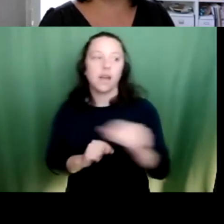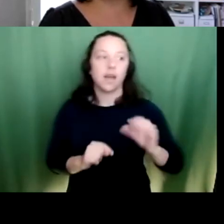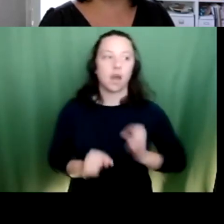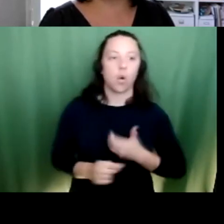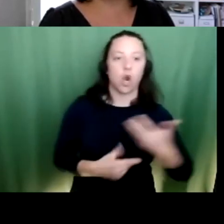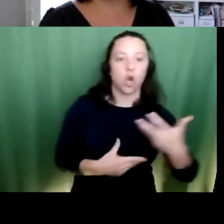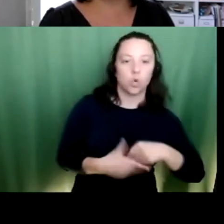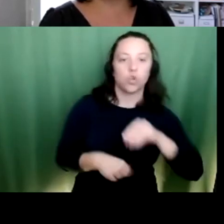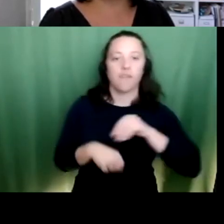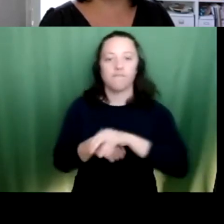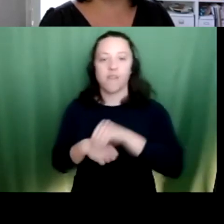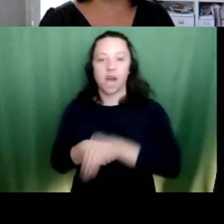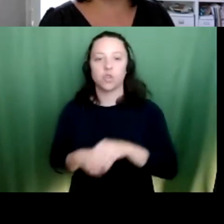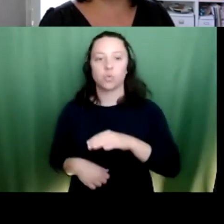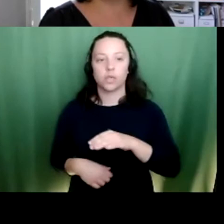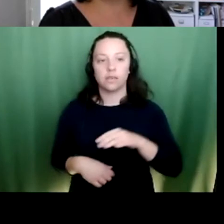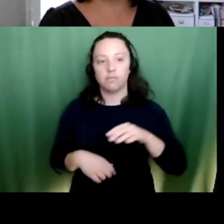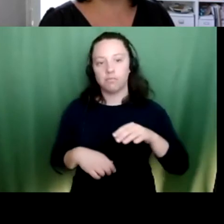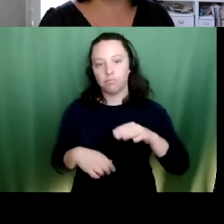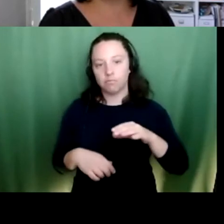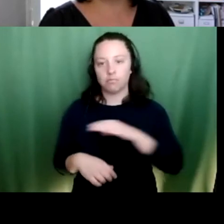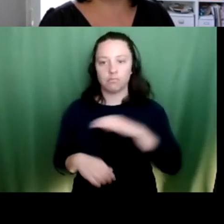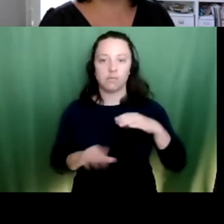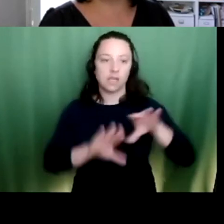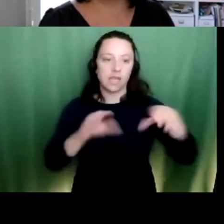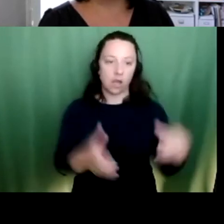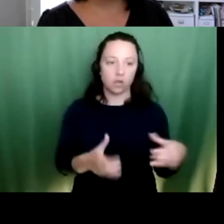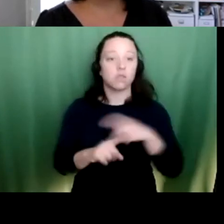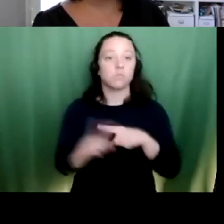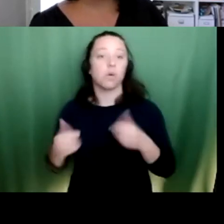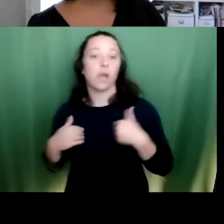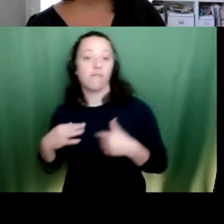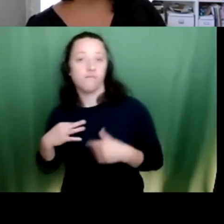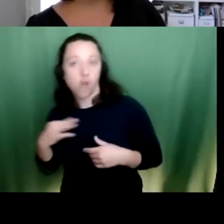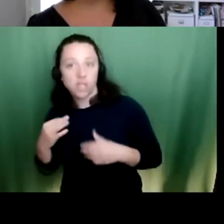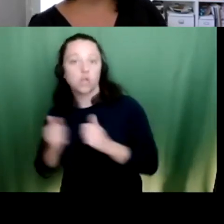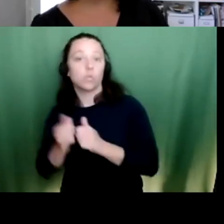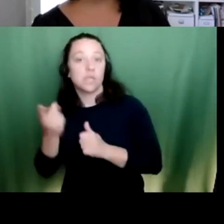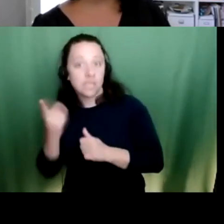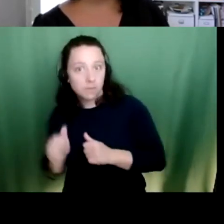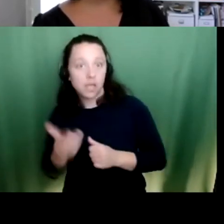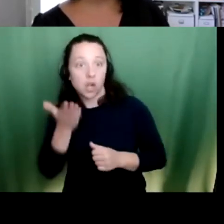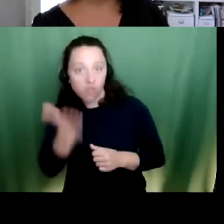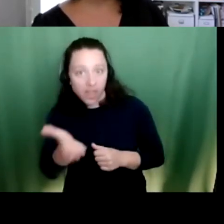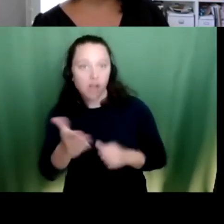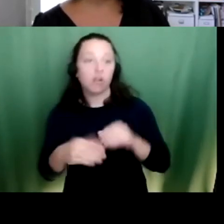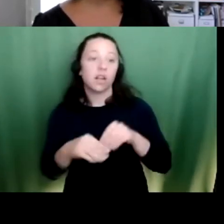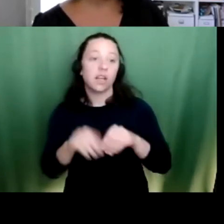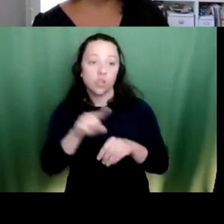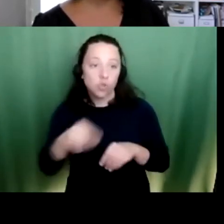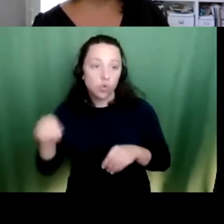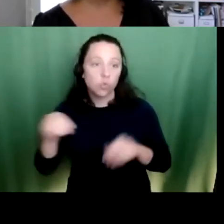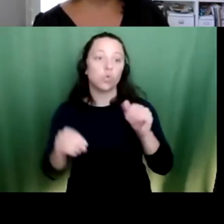We have volunteers with disabilities that are on grounds so there are greater a representation of individuals on